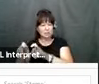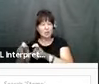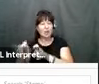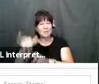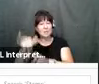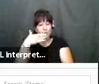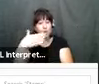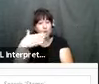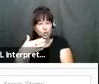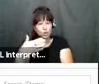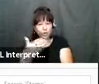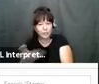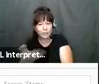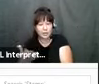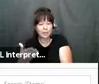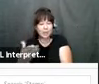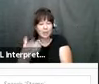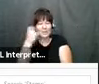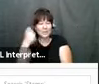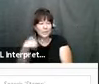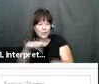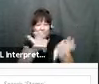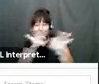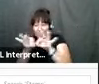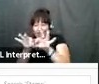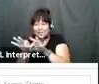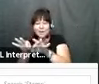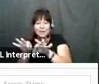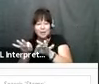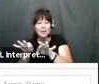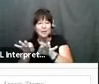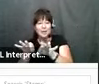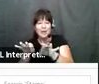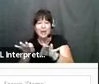finding the cases and finding them quickly, getting them to isolate out of